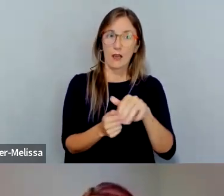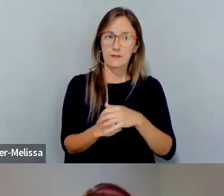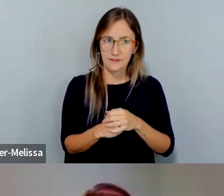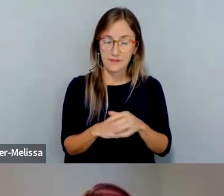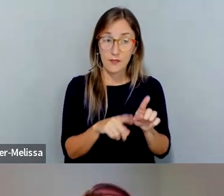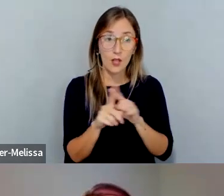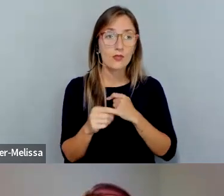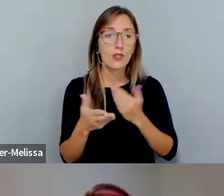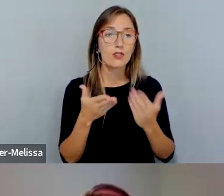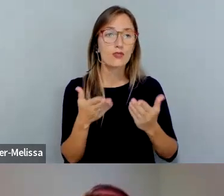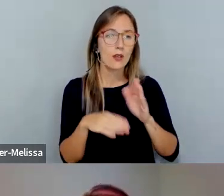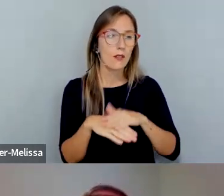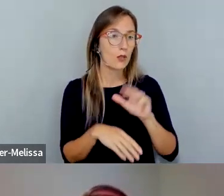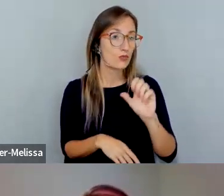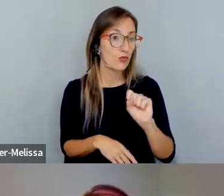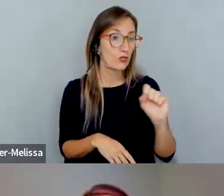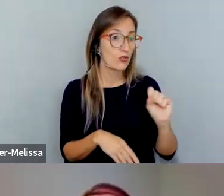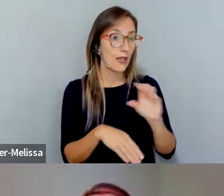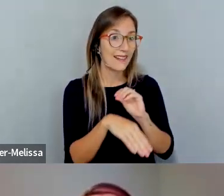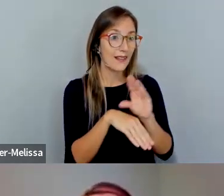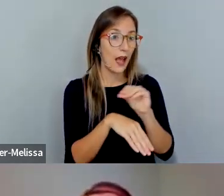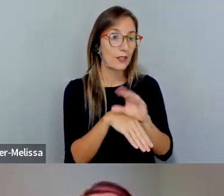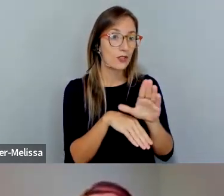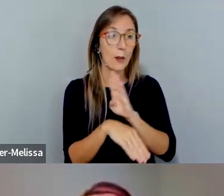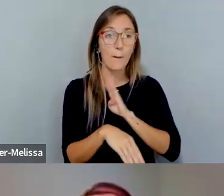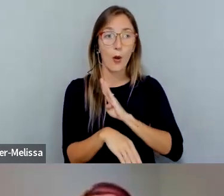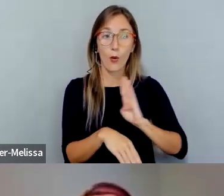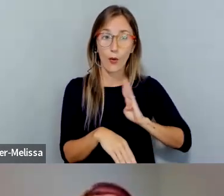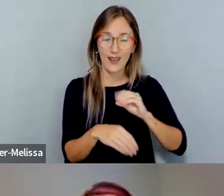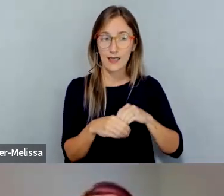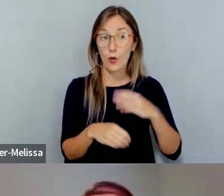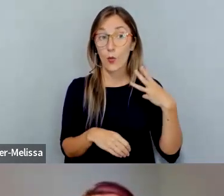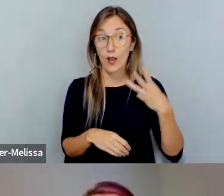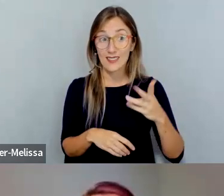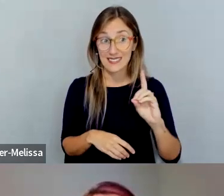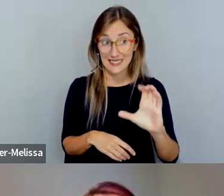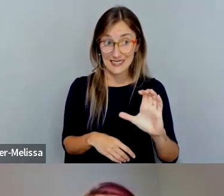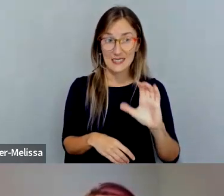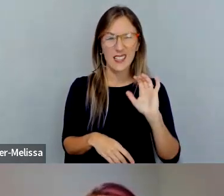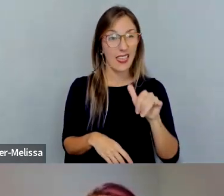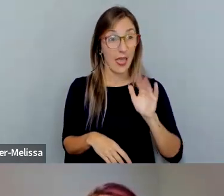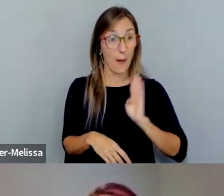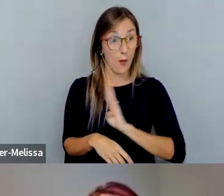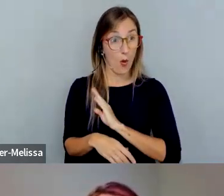time I had an advocacy manual. That is something I have a lot of